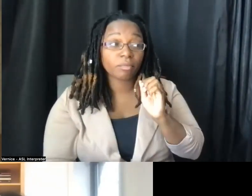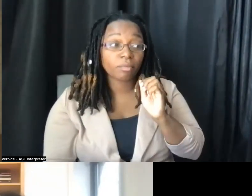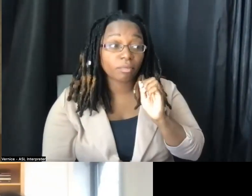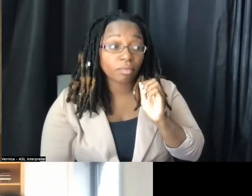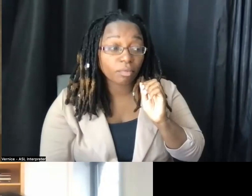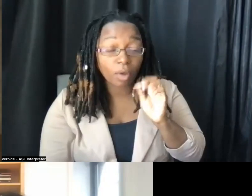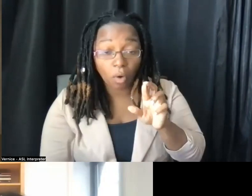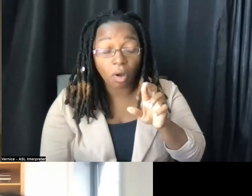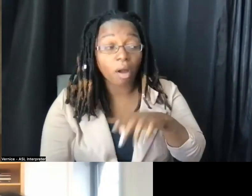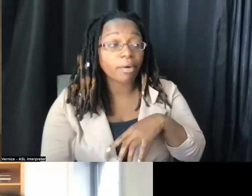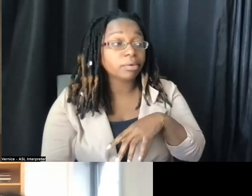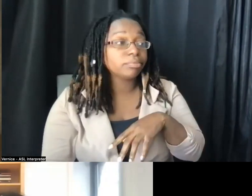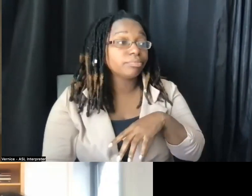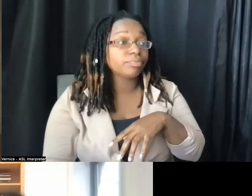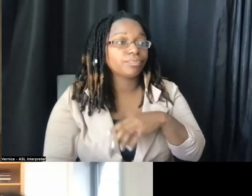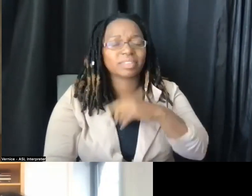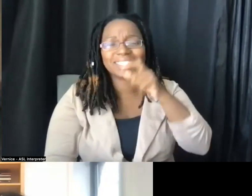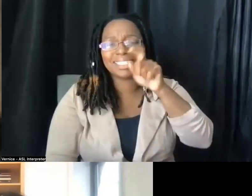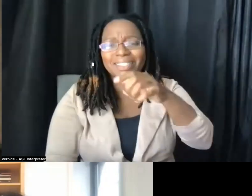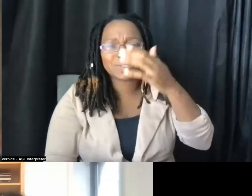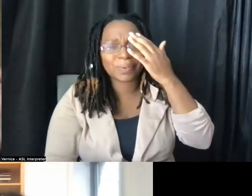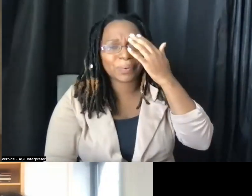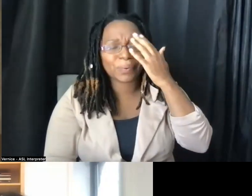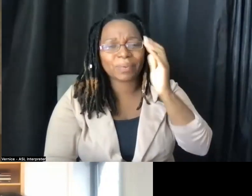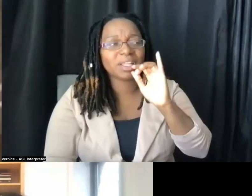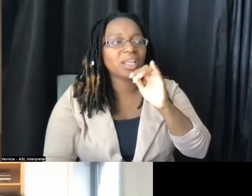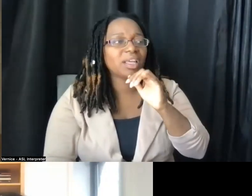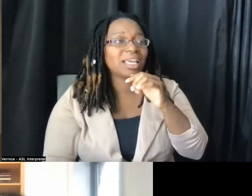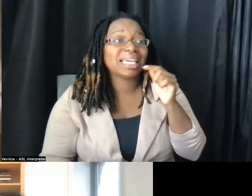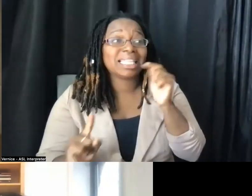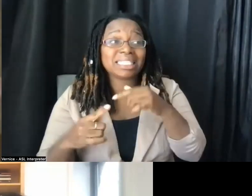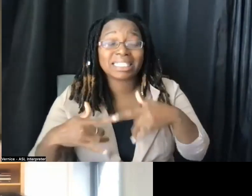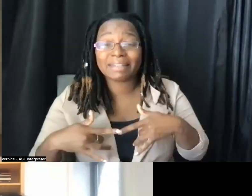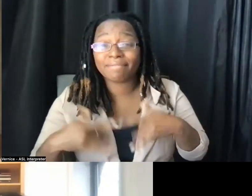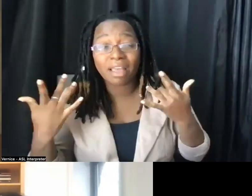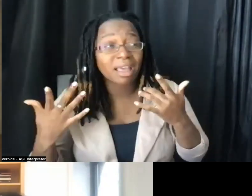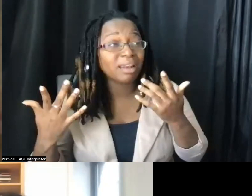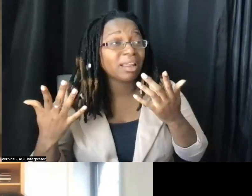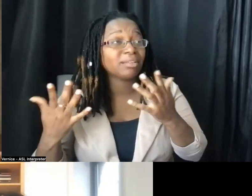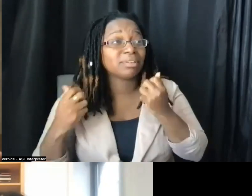in my case – right for a magazine or meet a certain person. I want to engage with